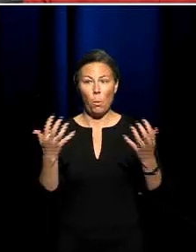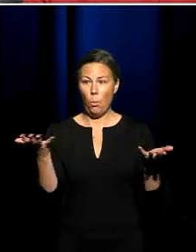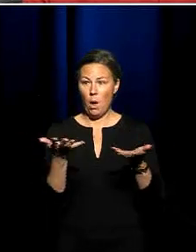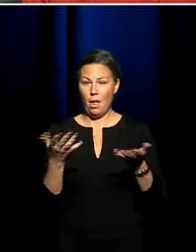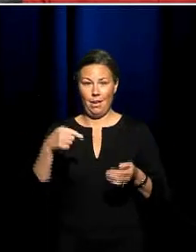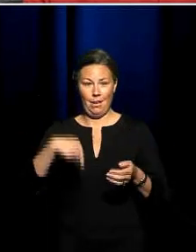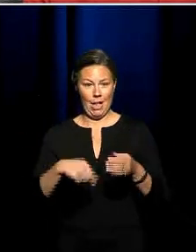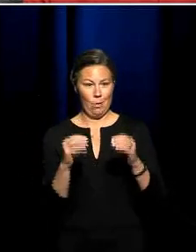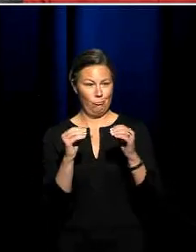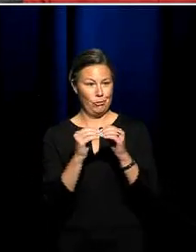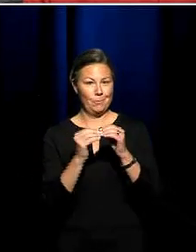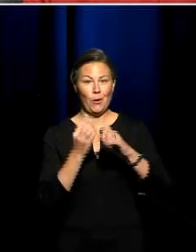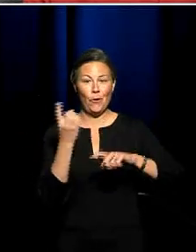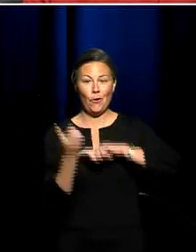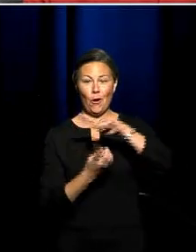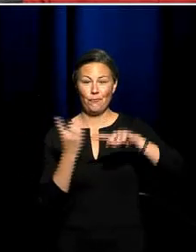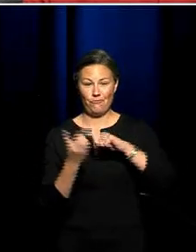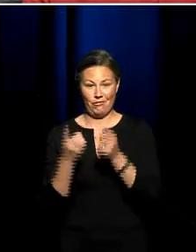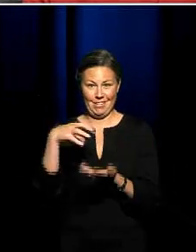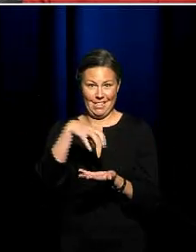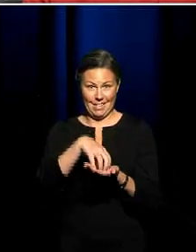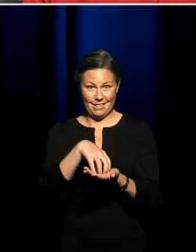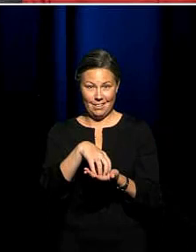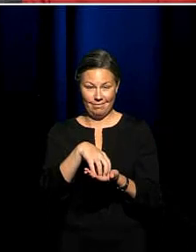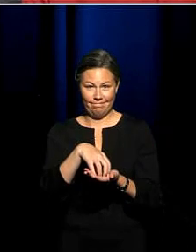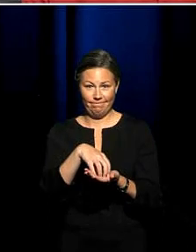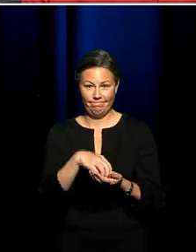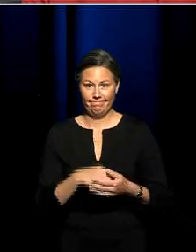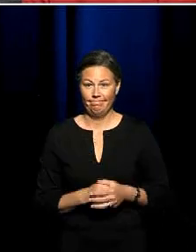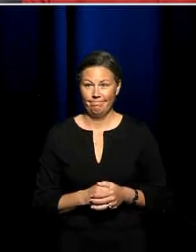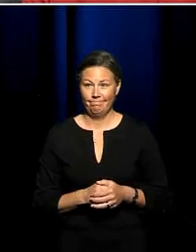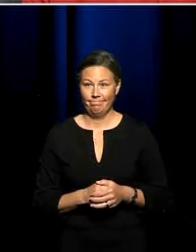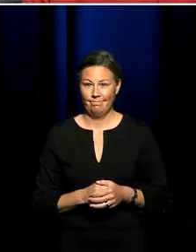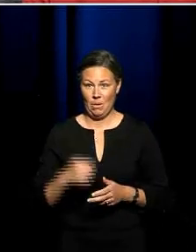Brisbane Convention and Exhibition Centre. This very large centre was